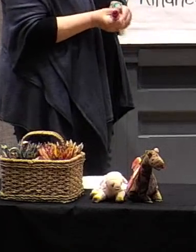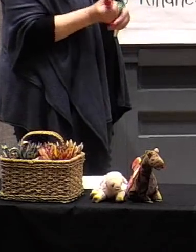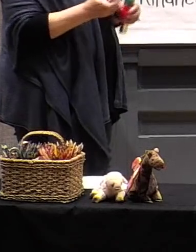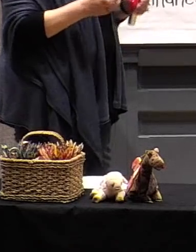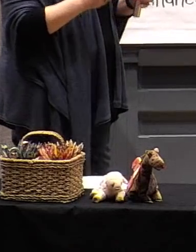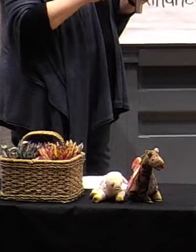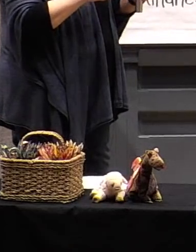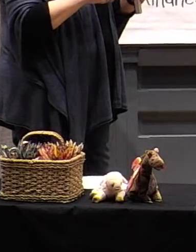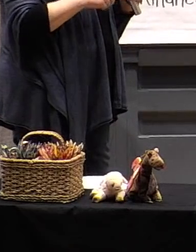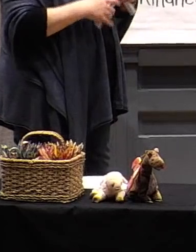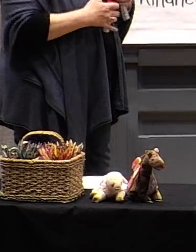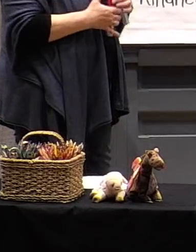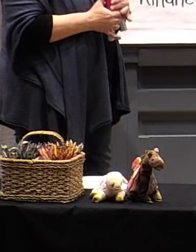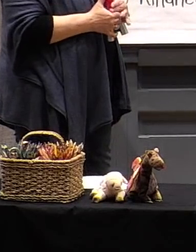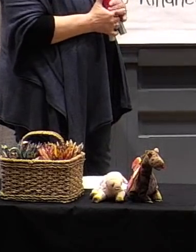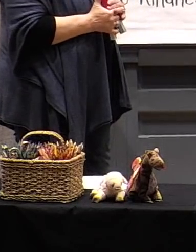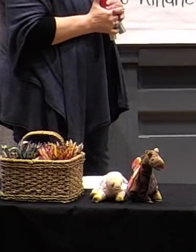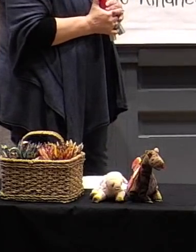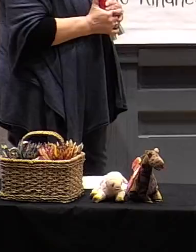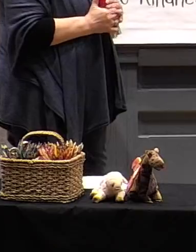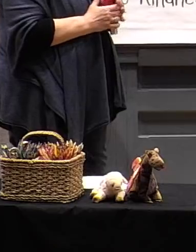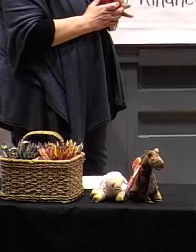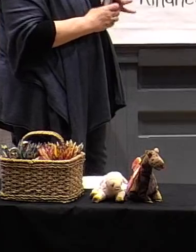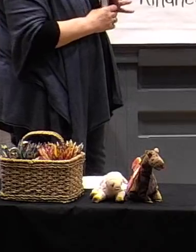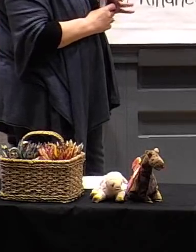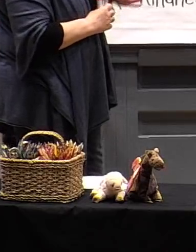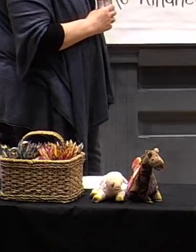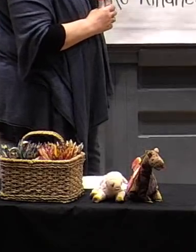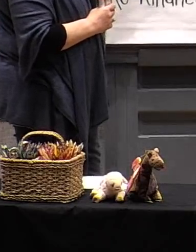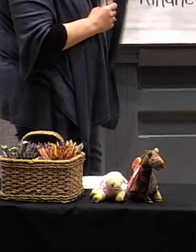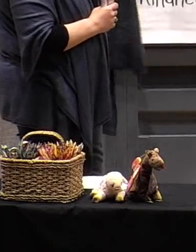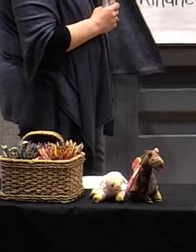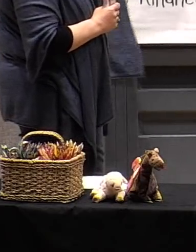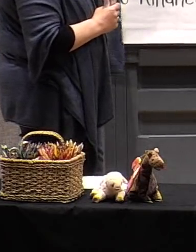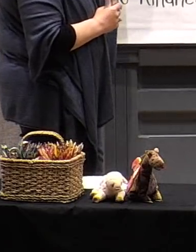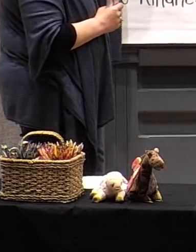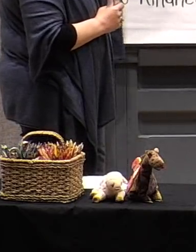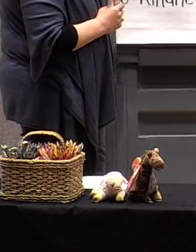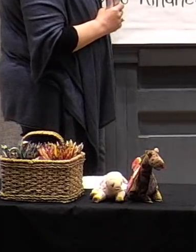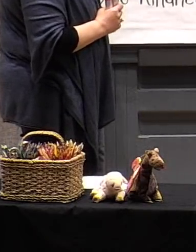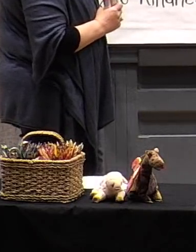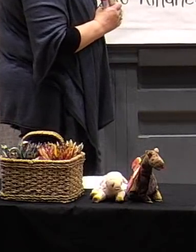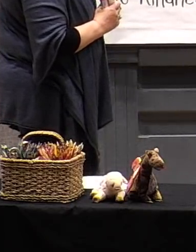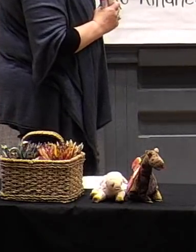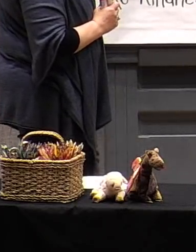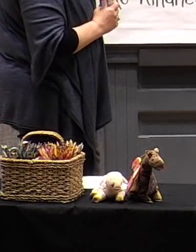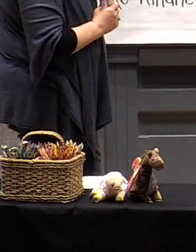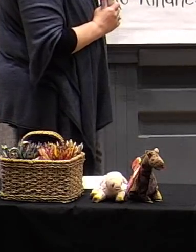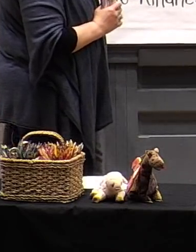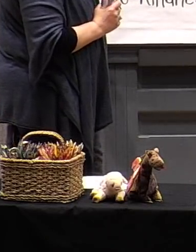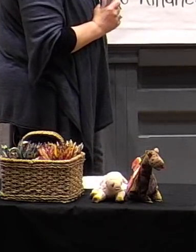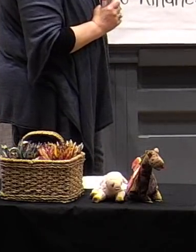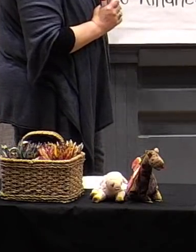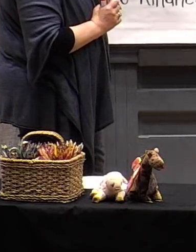and we can also do it by the way we act around them. Showing love, drawing nice pictures, picking up trash,